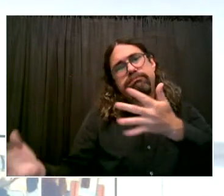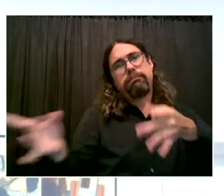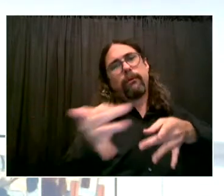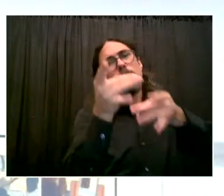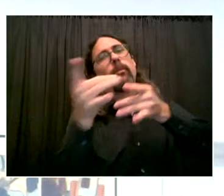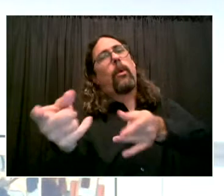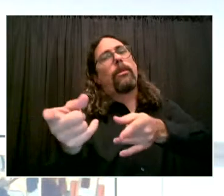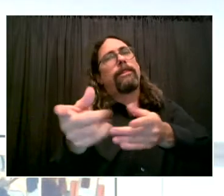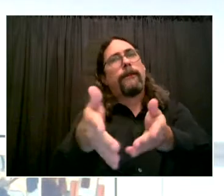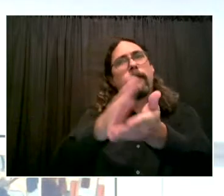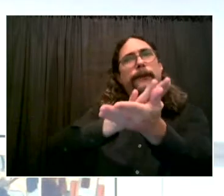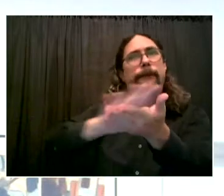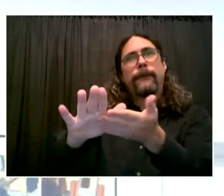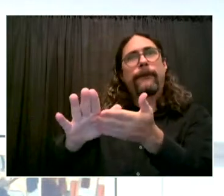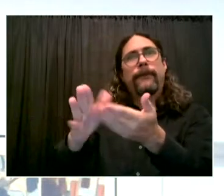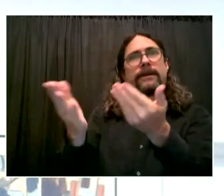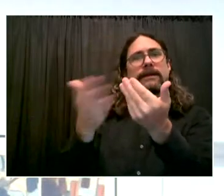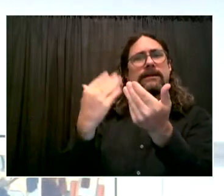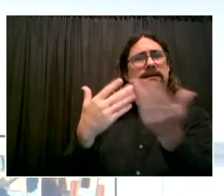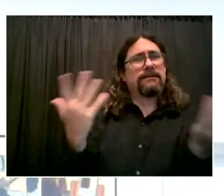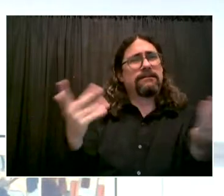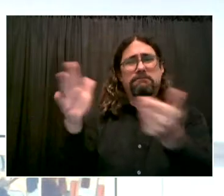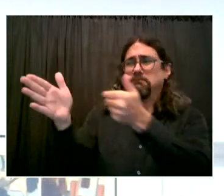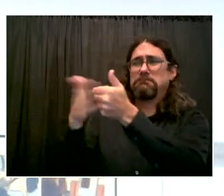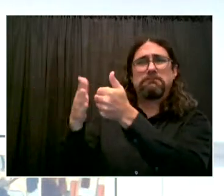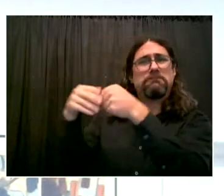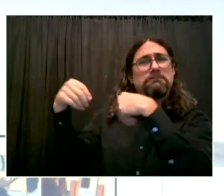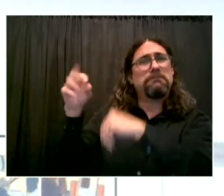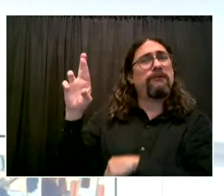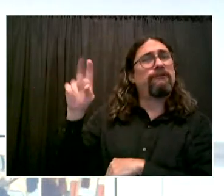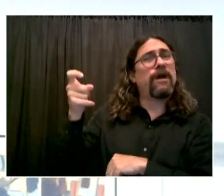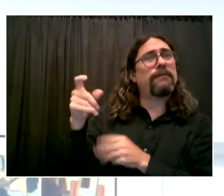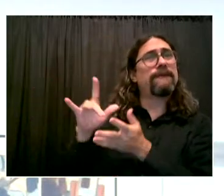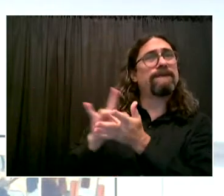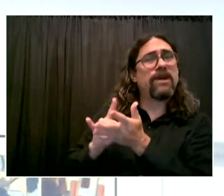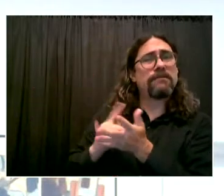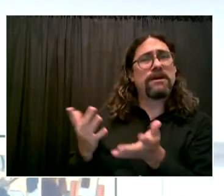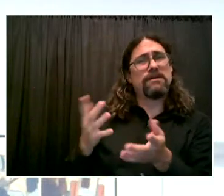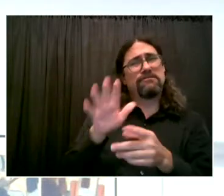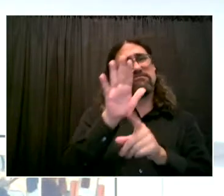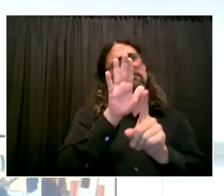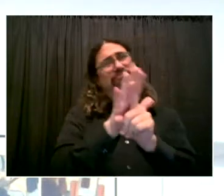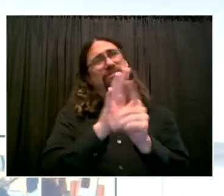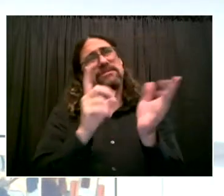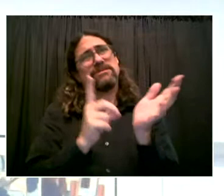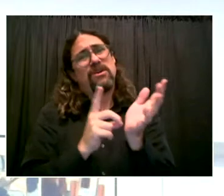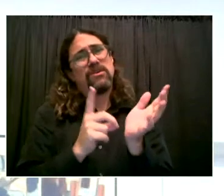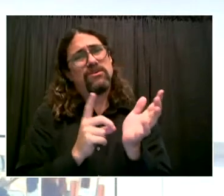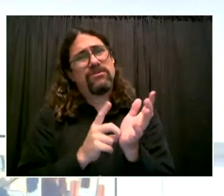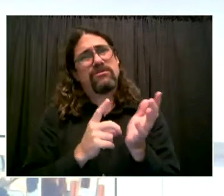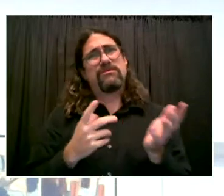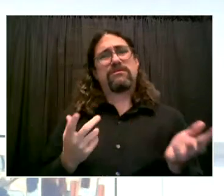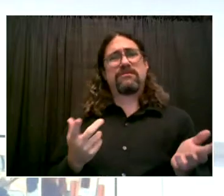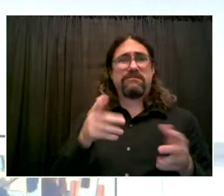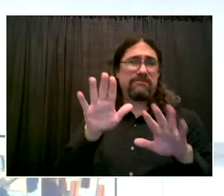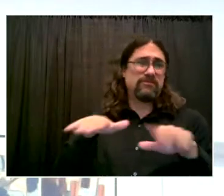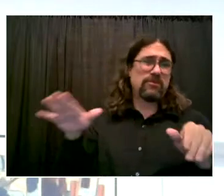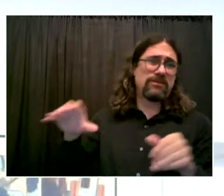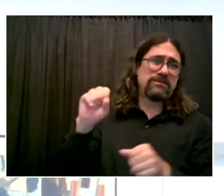OF POINTS OF ACCESS INCLUDING NEIGHBORHOOD PHARMACIES, FAMILY DOCTORS OFFICES, PEDIATRICIANS